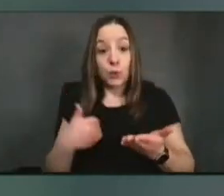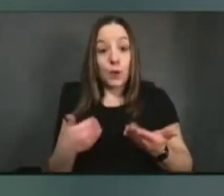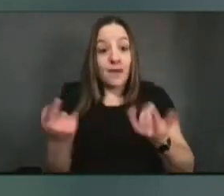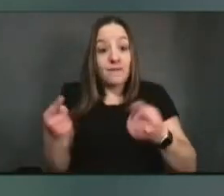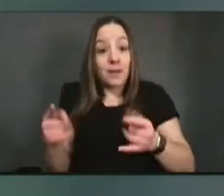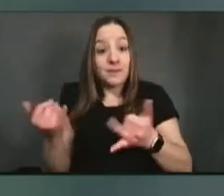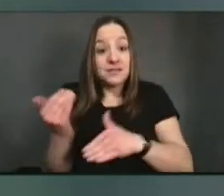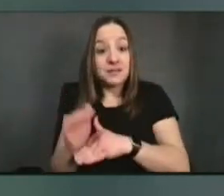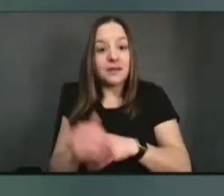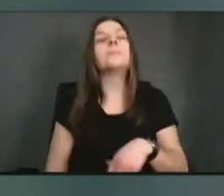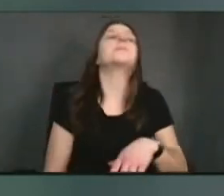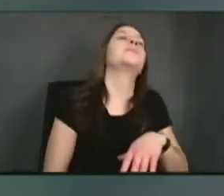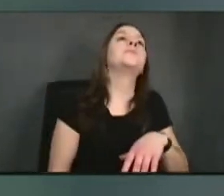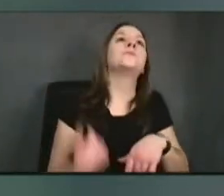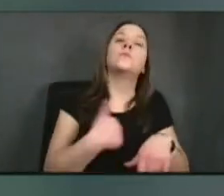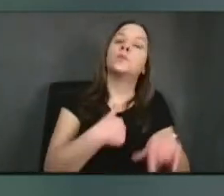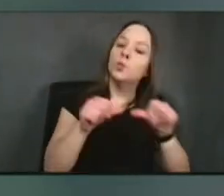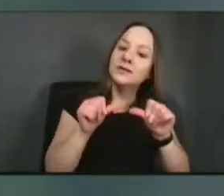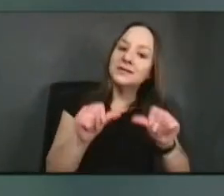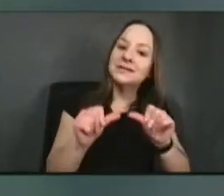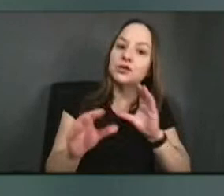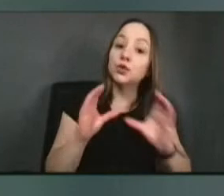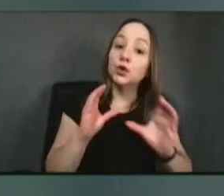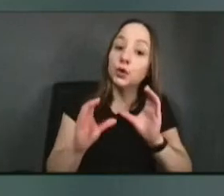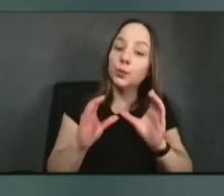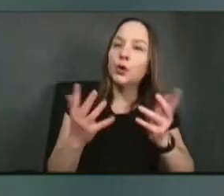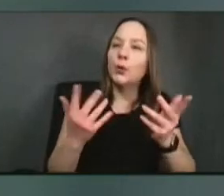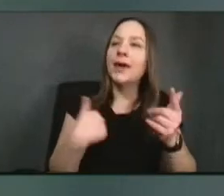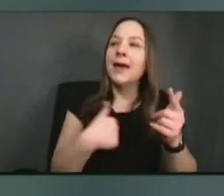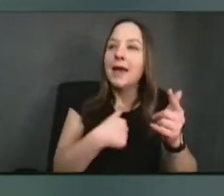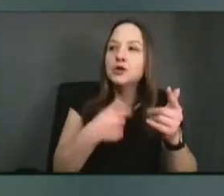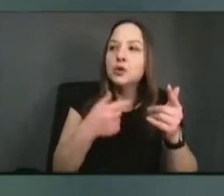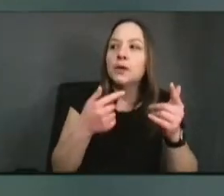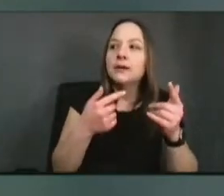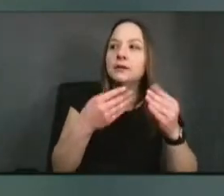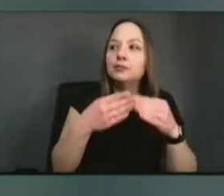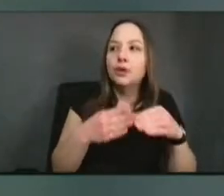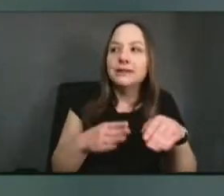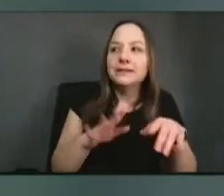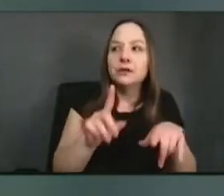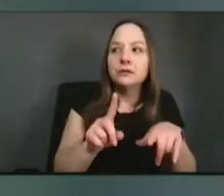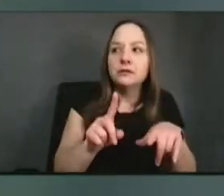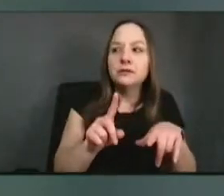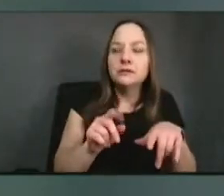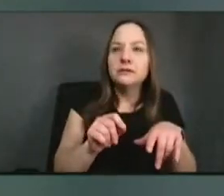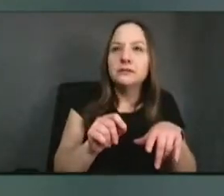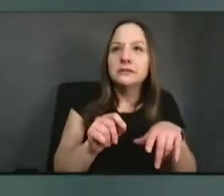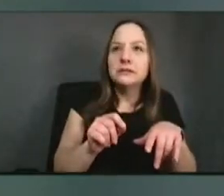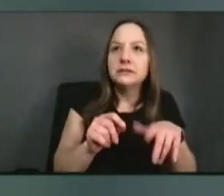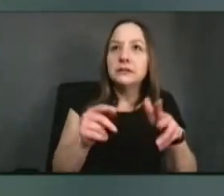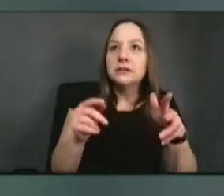them, So we have to continue to do that. And As we break down